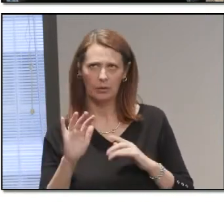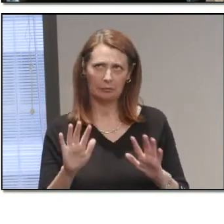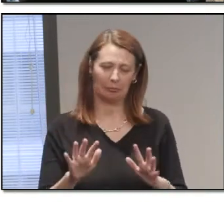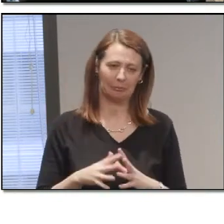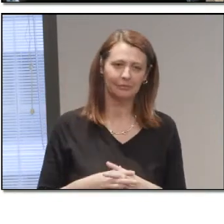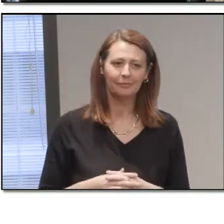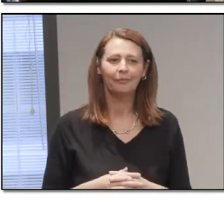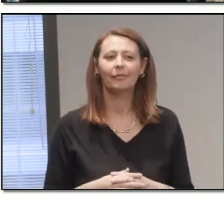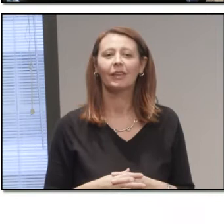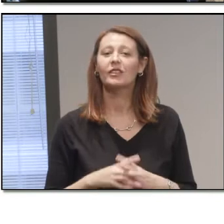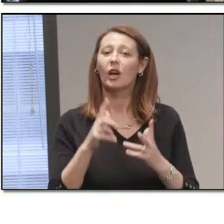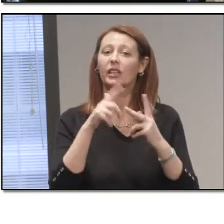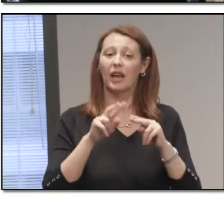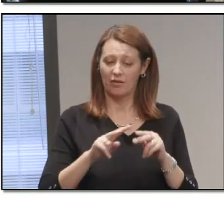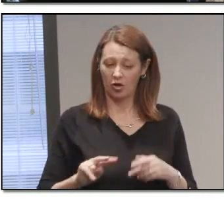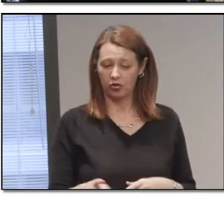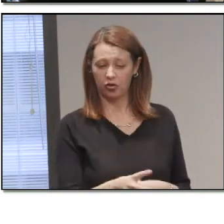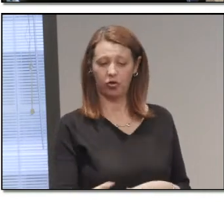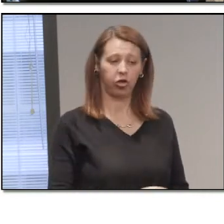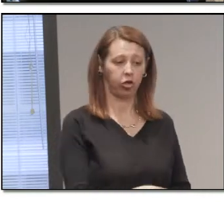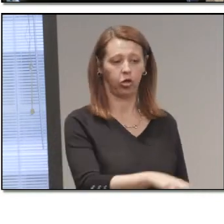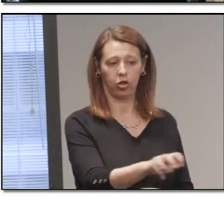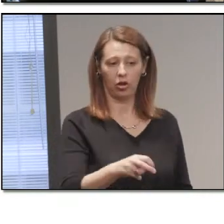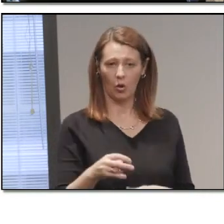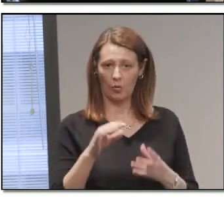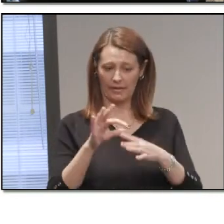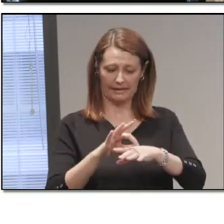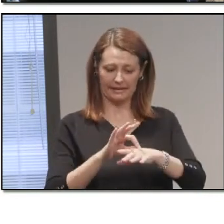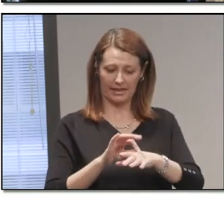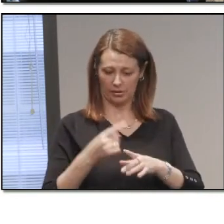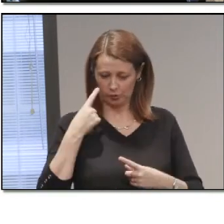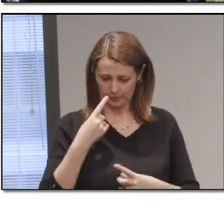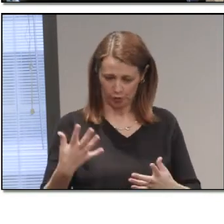and if they're rolling around in the floor with their skin exposed there's a lot of chemicals that